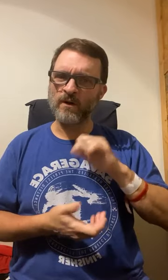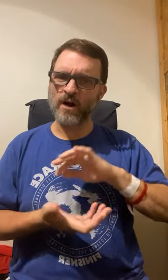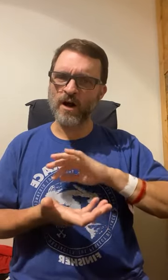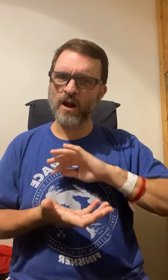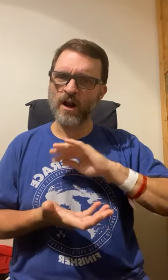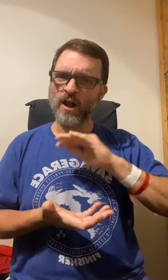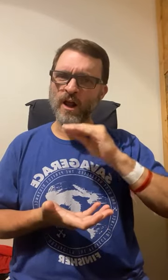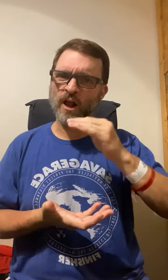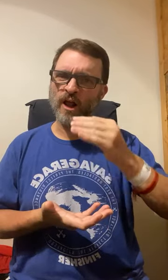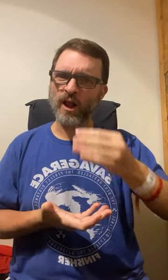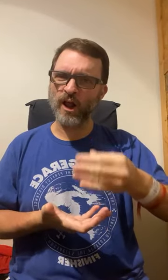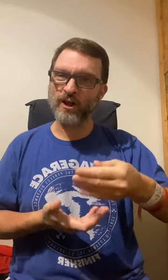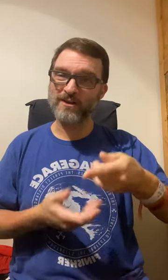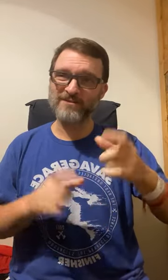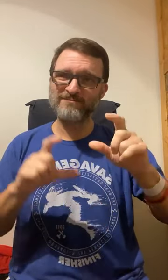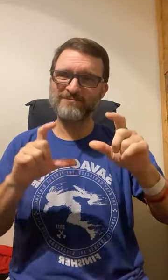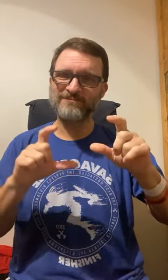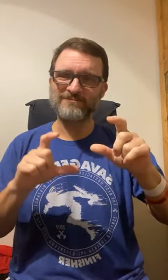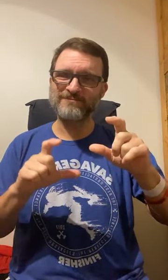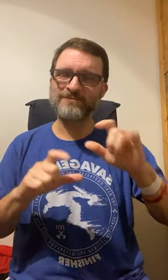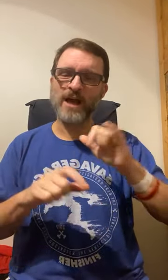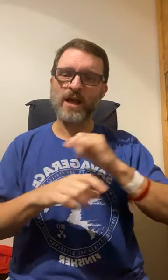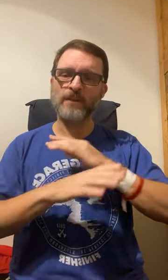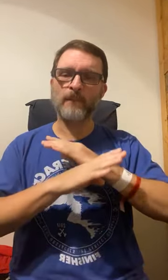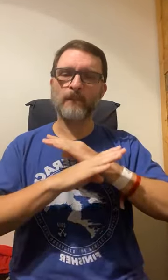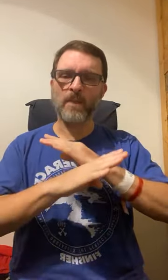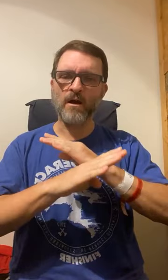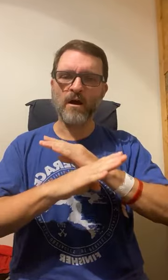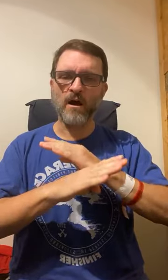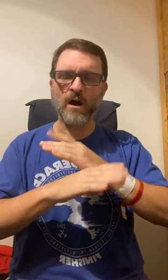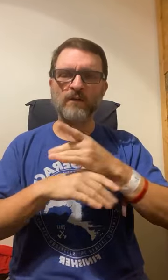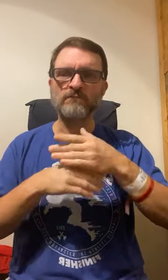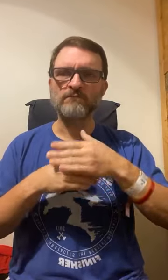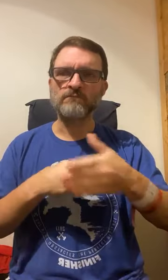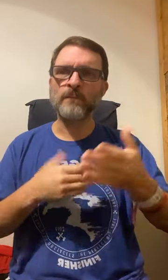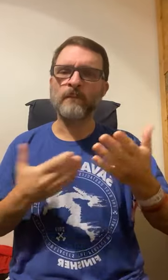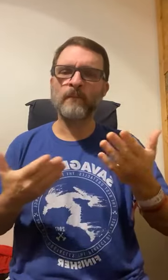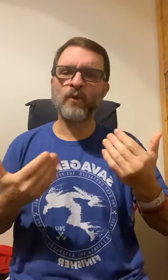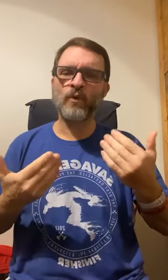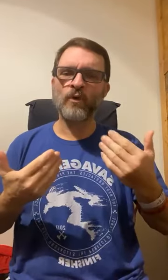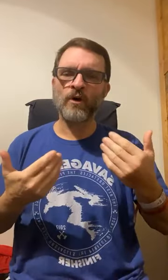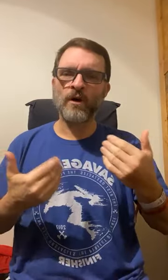I thought "are you serious? Large amount of bowel movement I need to get out?" The ones I saw at first was what was blocking me from being able to do bowel movement.